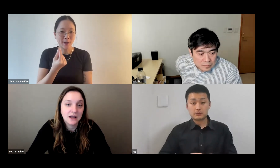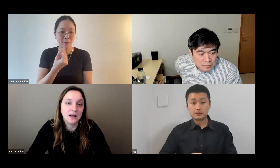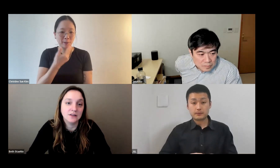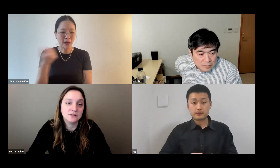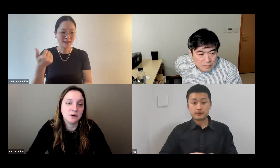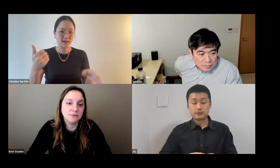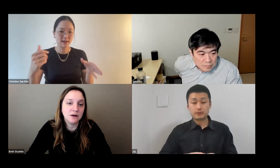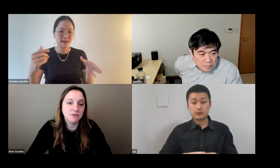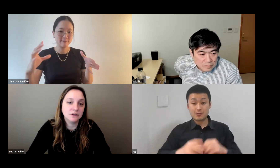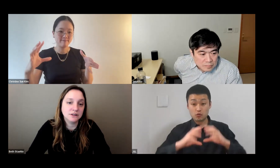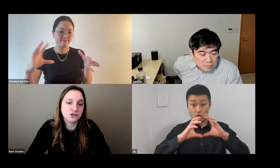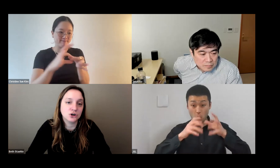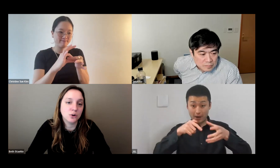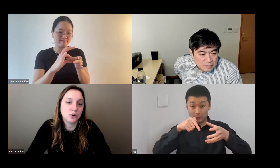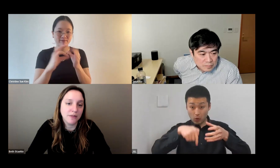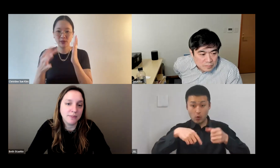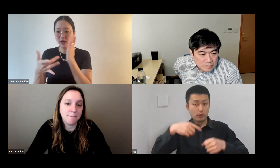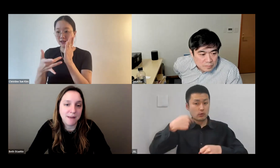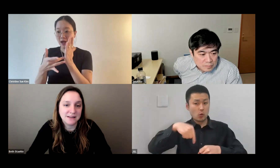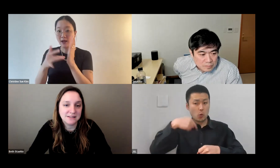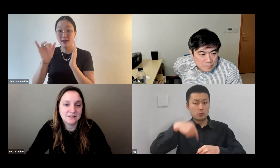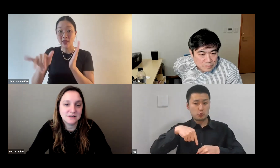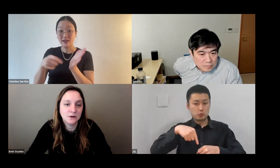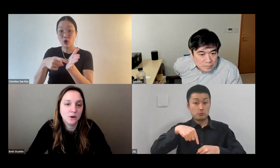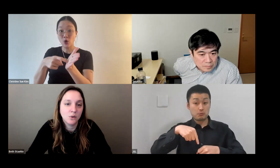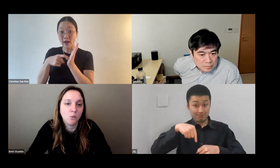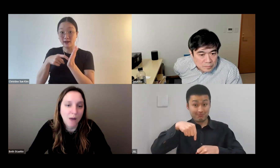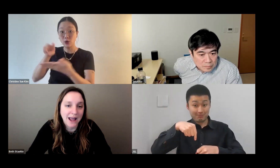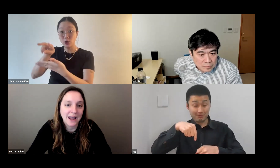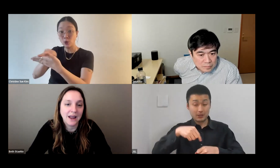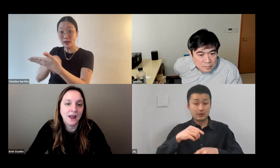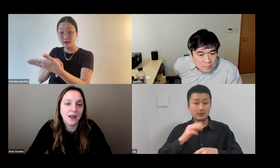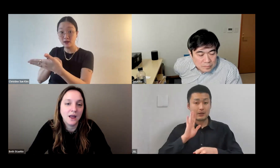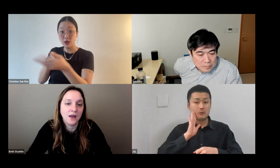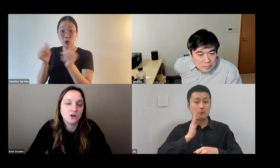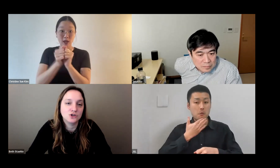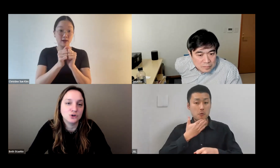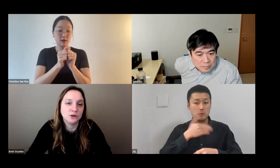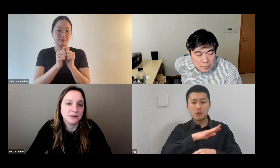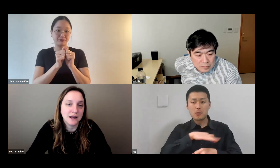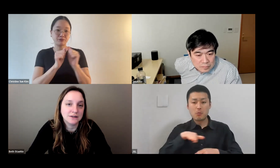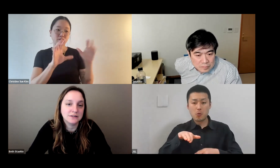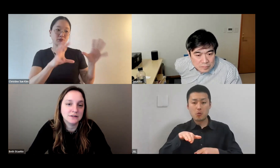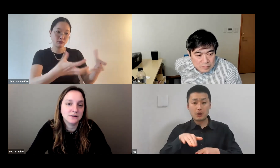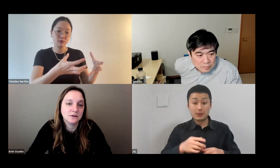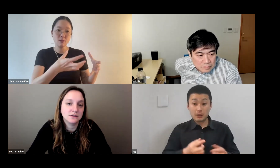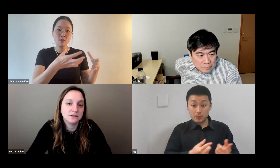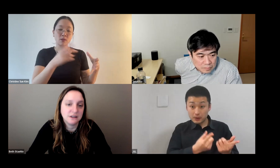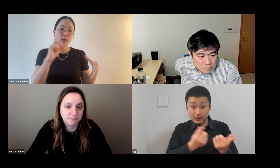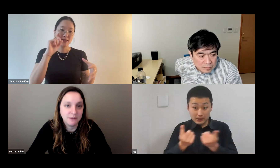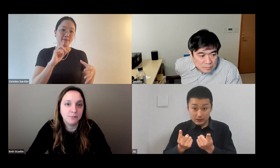And so I'm not really sure what the best way to connect deaf people